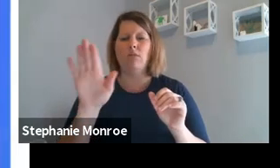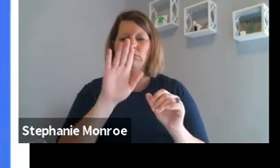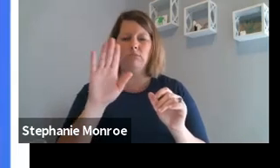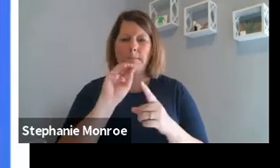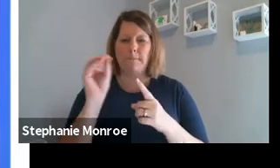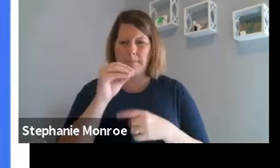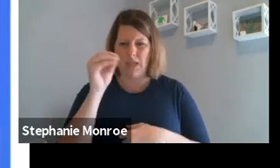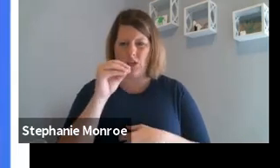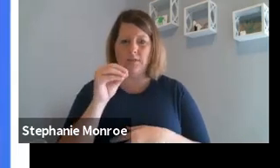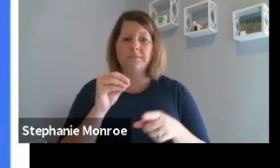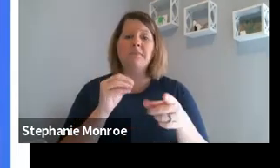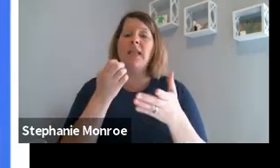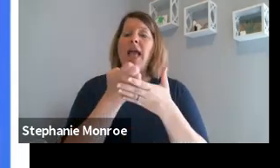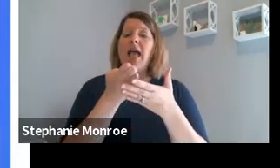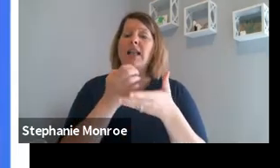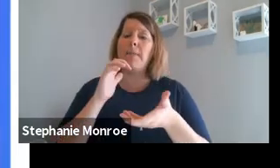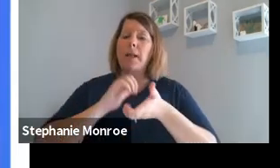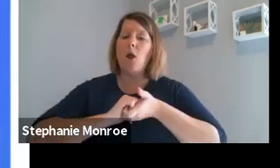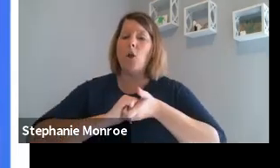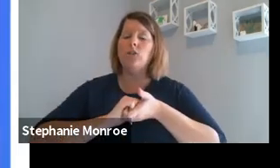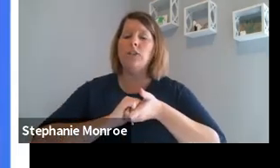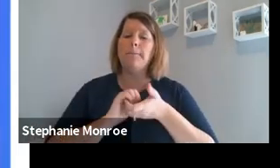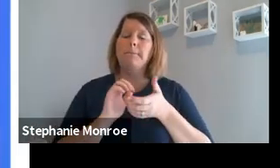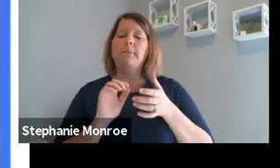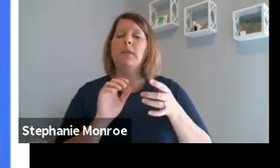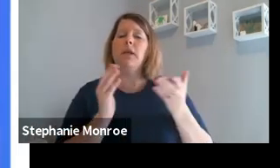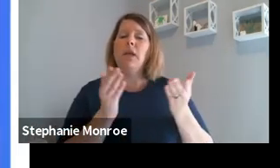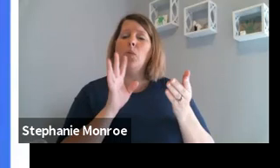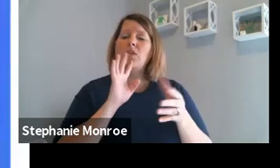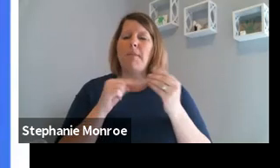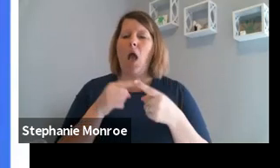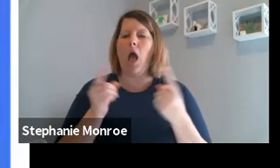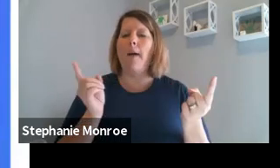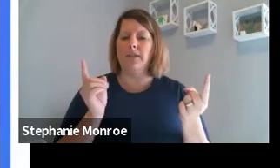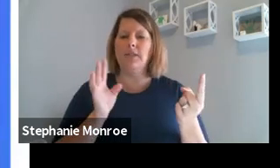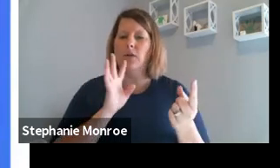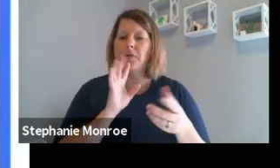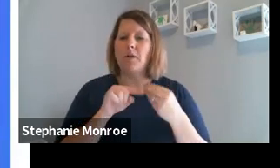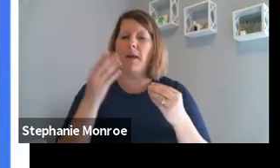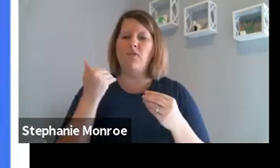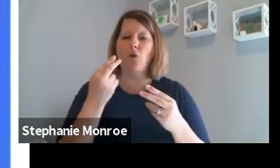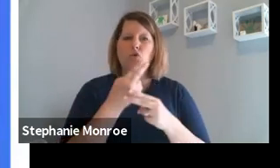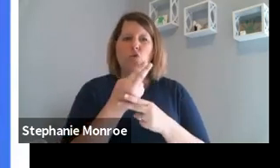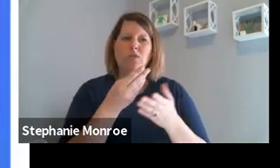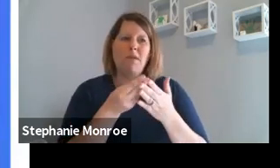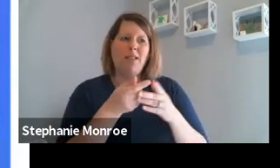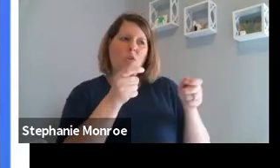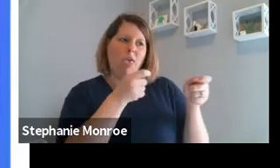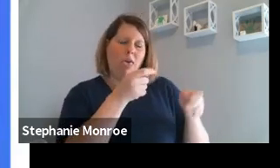Here we're talking about just the opposite of what we discussed before, which was to use the economy of an individual to further control.